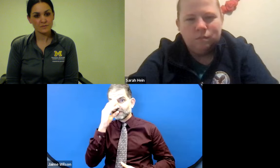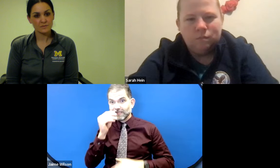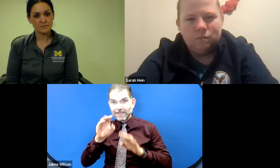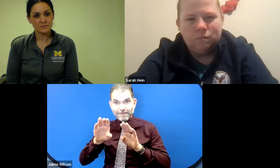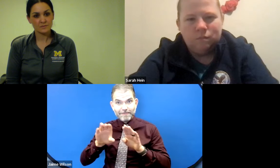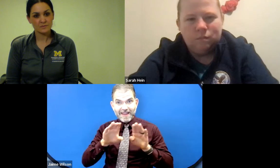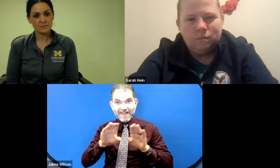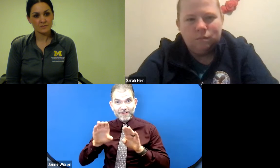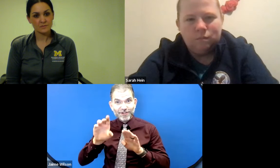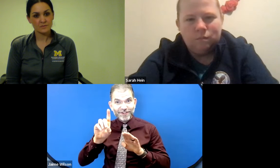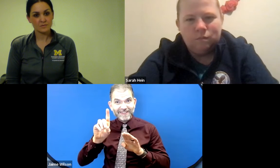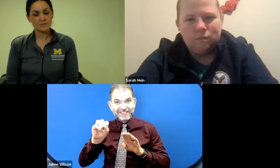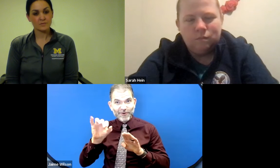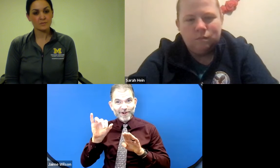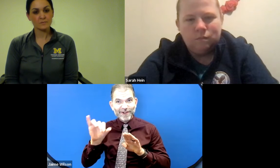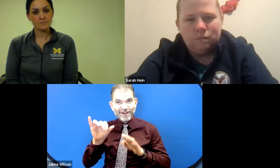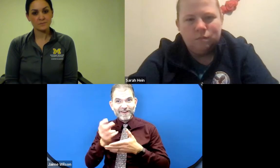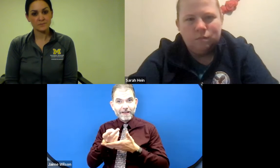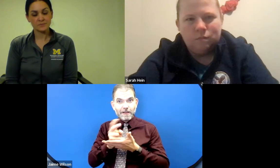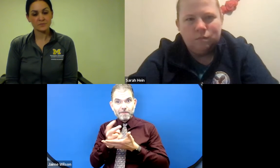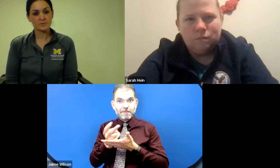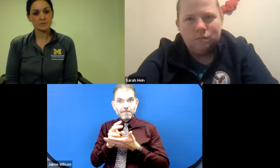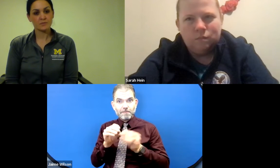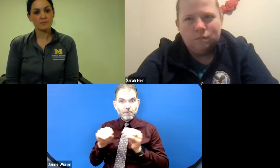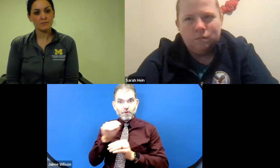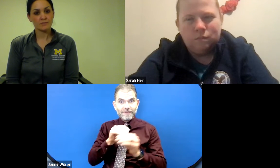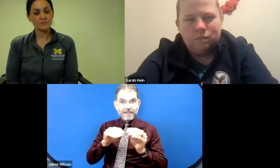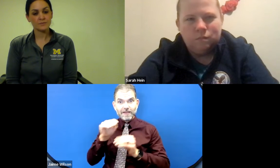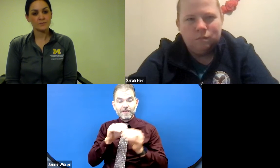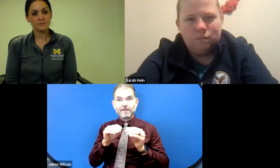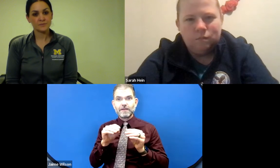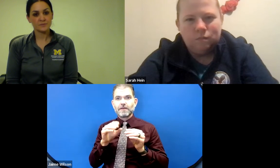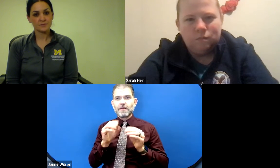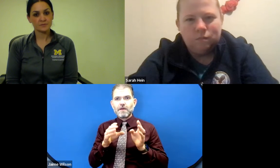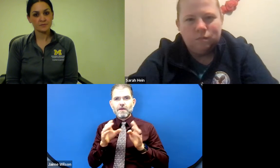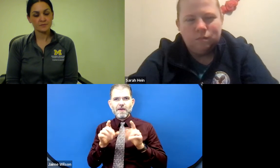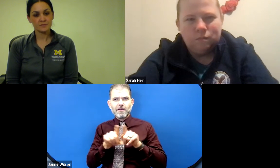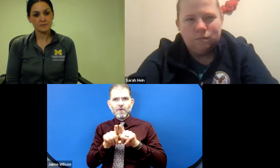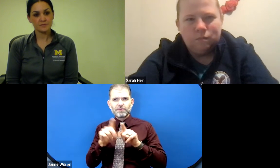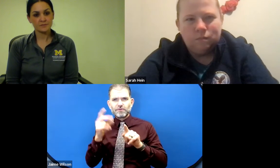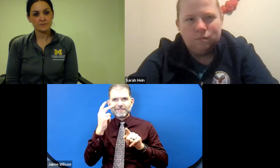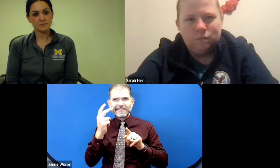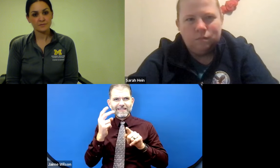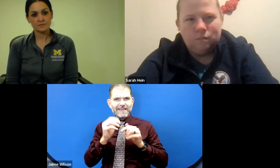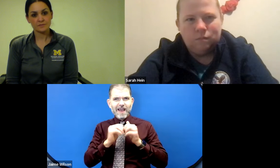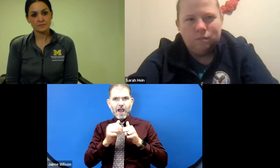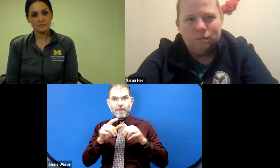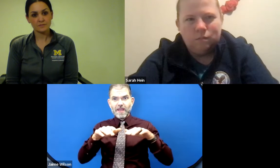ASL Interpreter: collection of symptoms like I mentioned ASL Interpreter: with the Rem sleep disorder ASL Interpreter: right with our body will actually move.